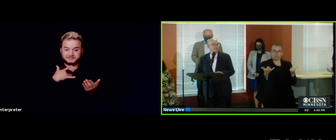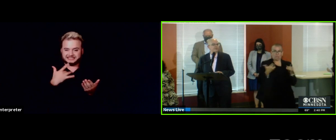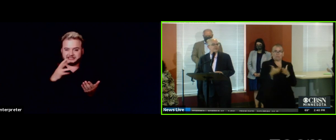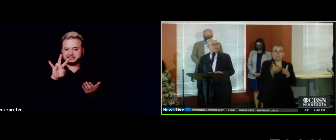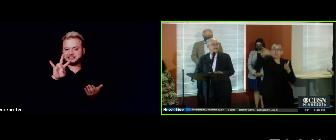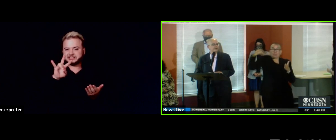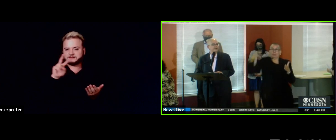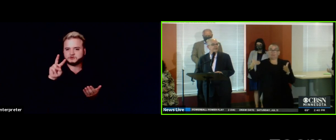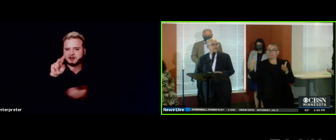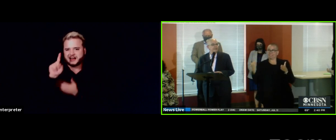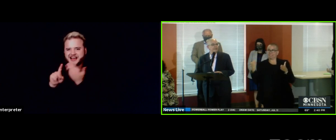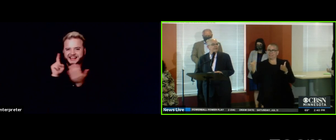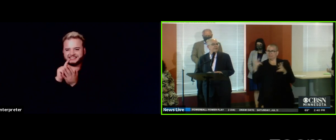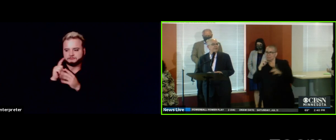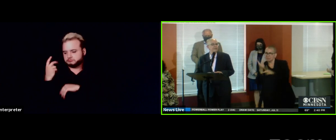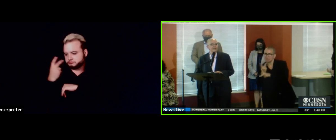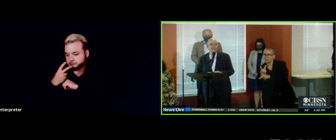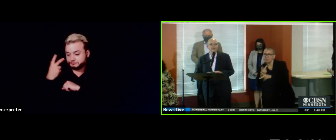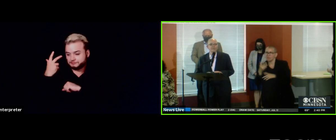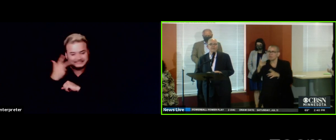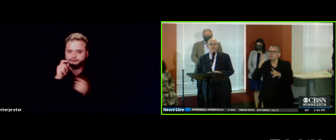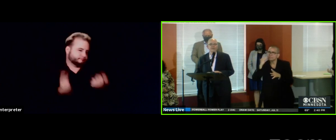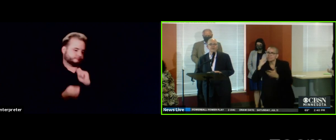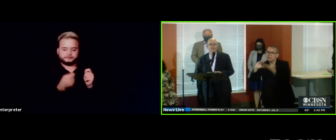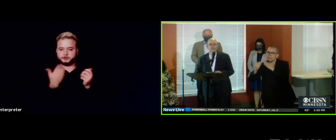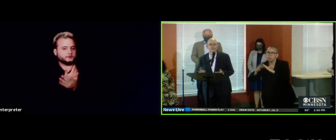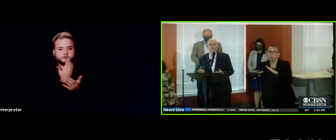are most impacted and figuring out how to help folks so we don't have with more people